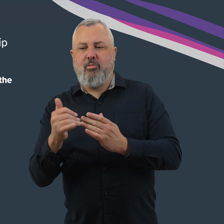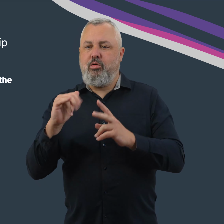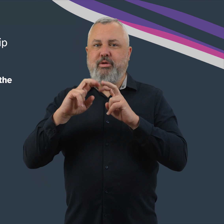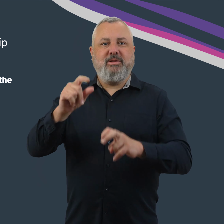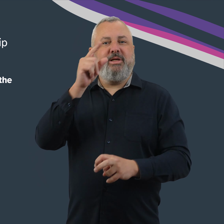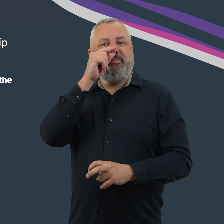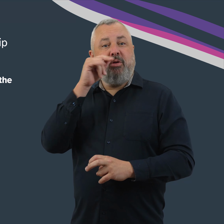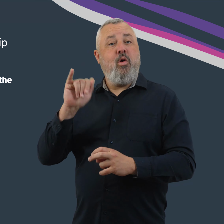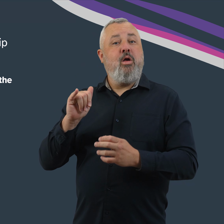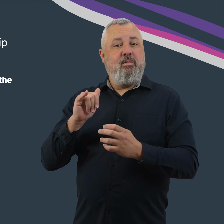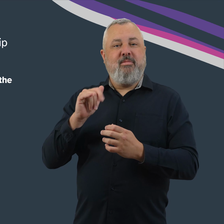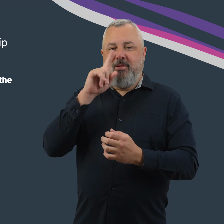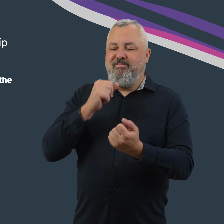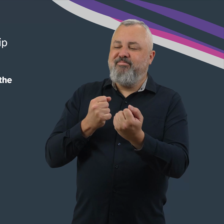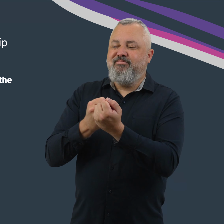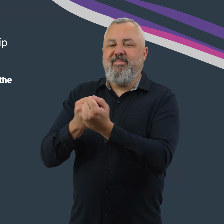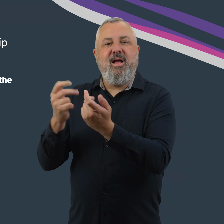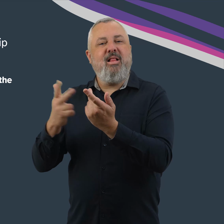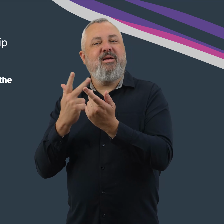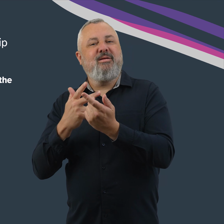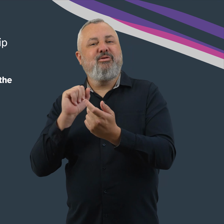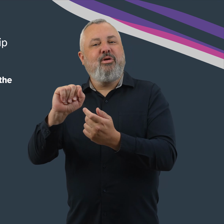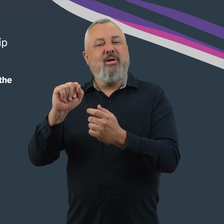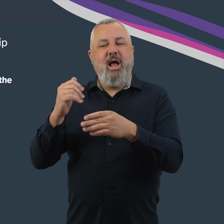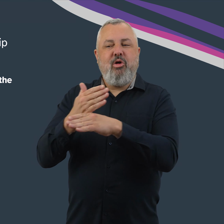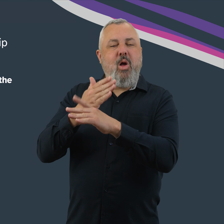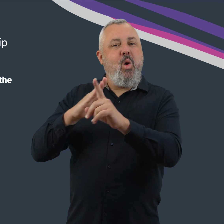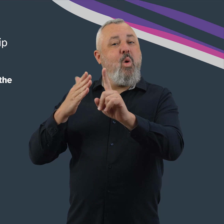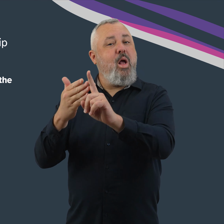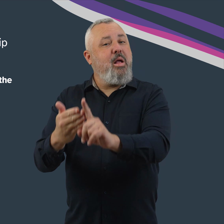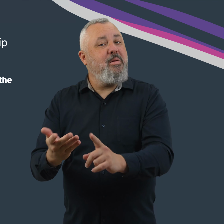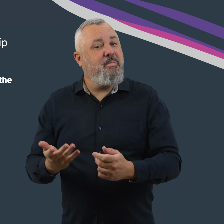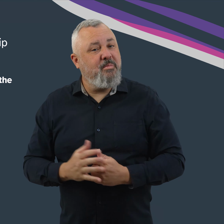research capacity or support other career goals?